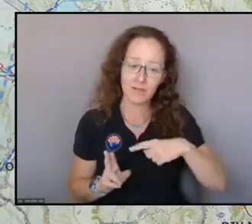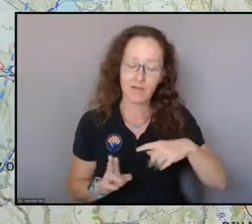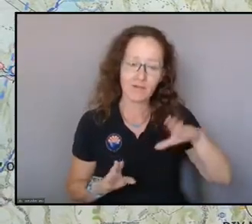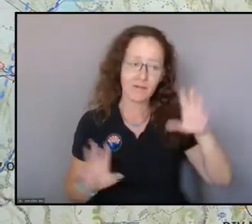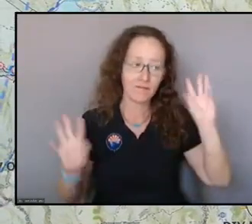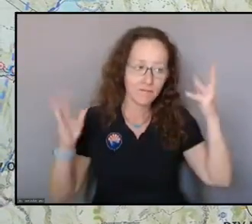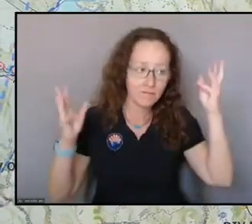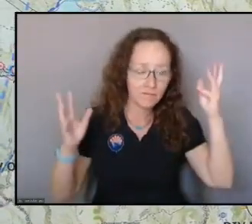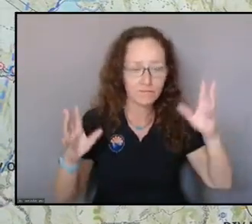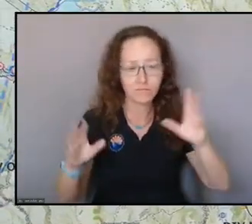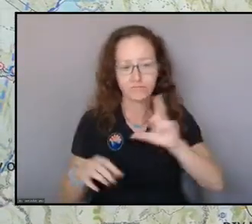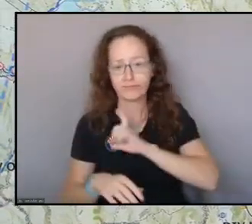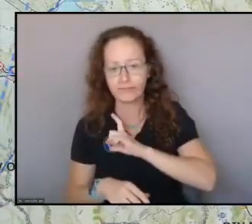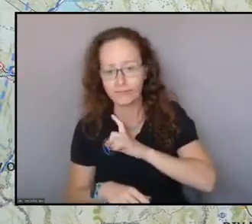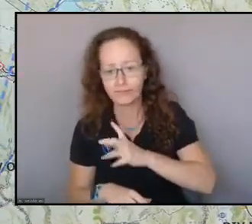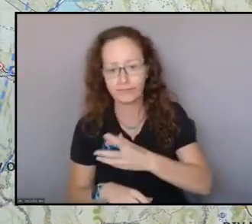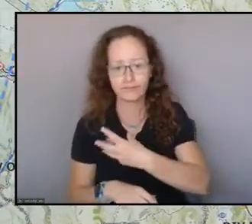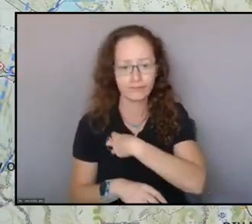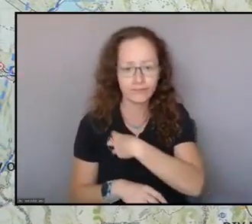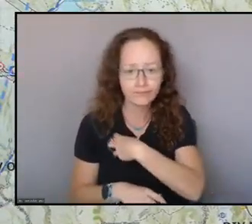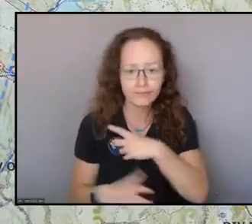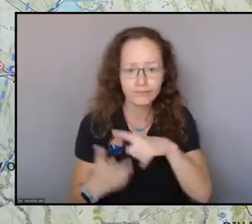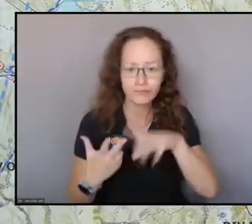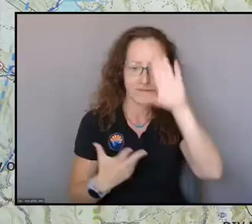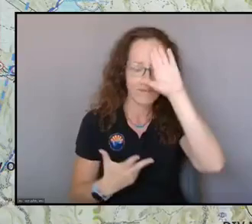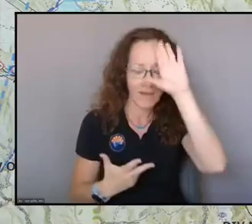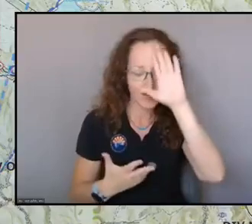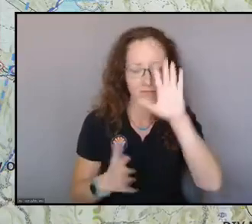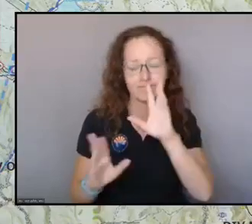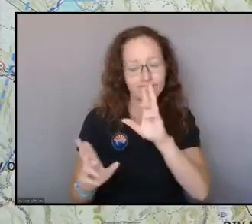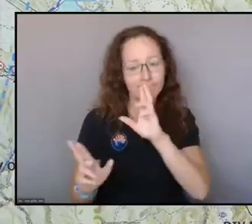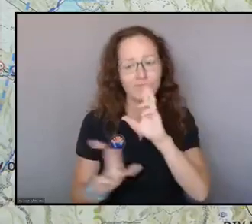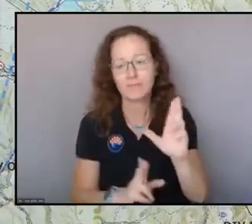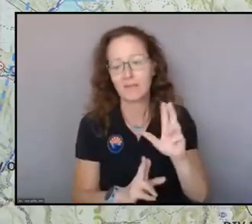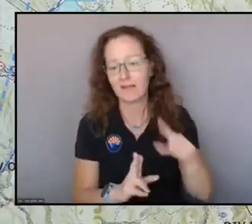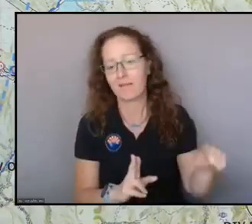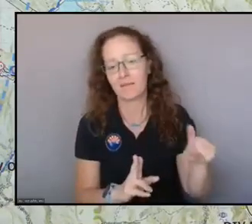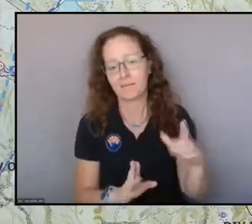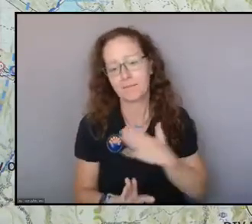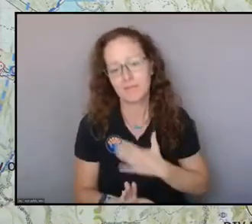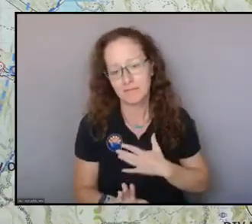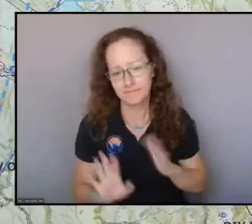PERSONNEL, AMBULANCE PERSONNEL, LAW ENFORCEMENT AND THE FIRE PERSONNEL.